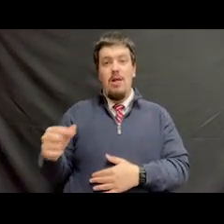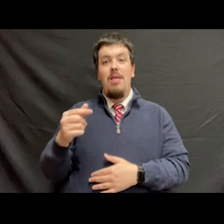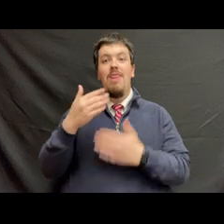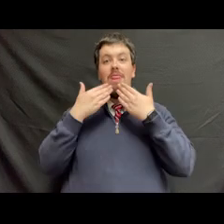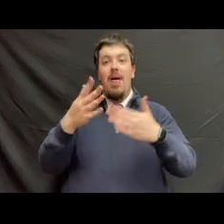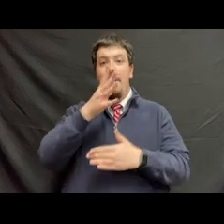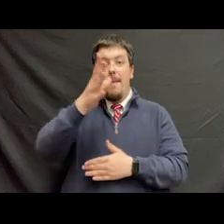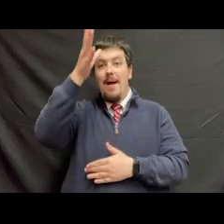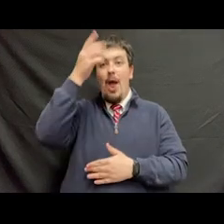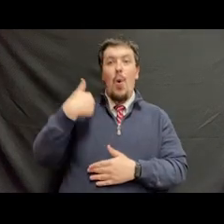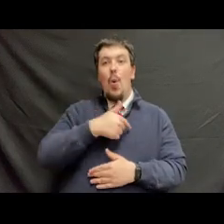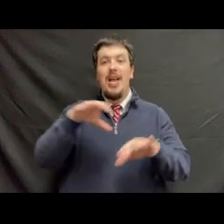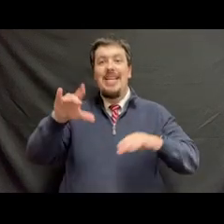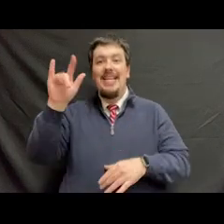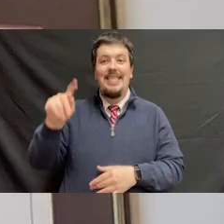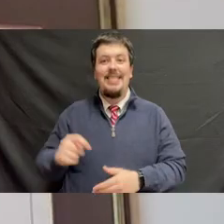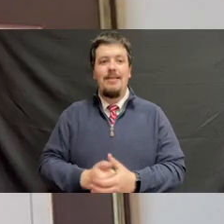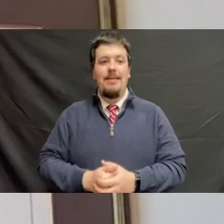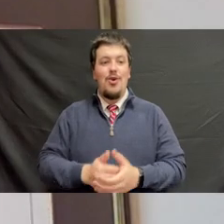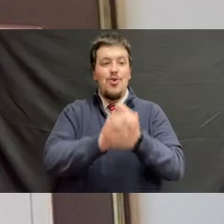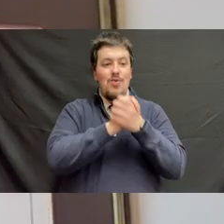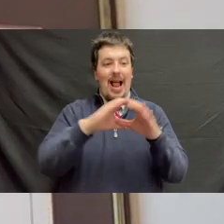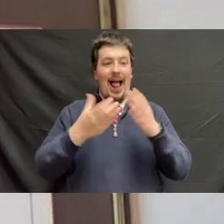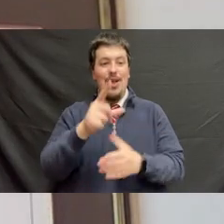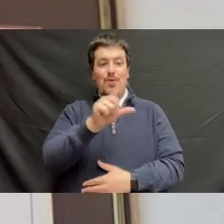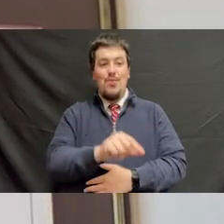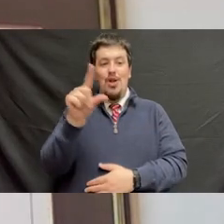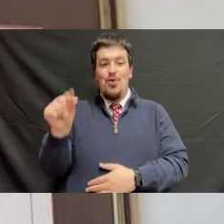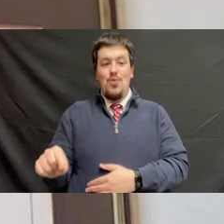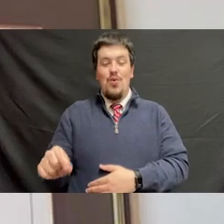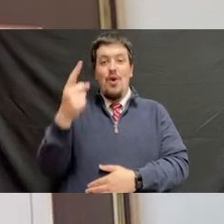and thanks Mom and Dad, we did it. Congratulations class of 2020.